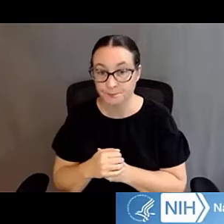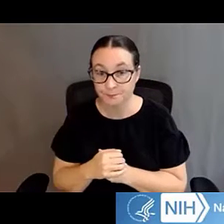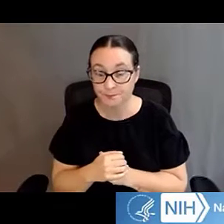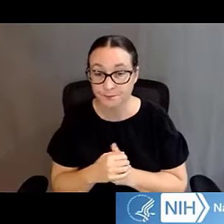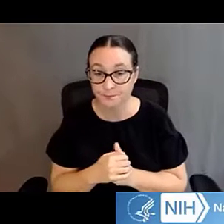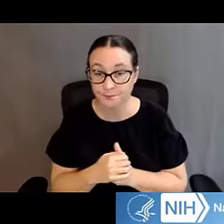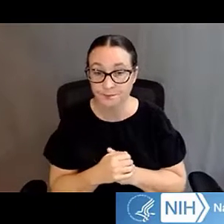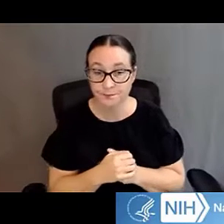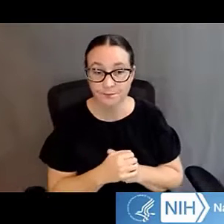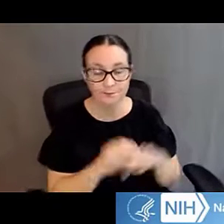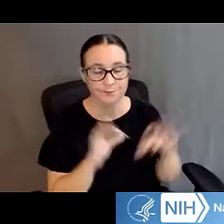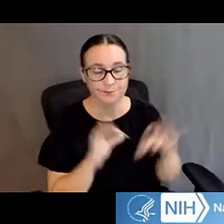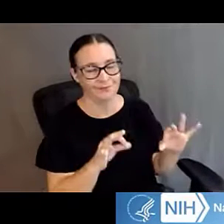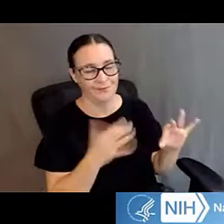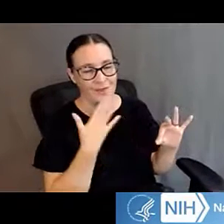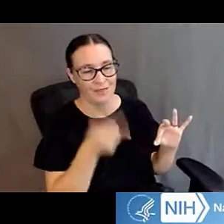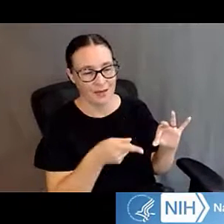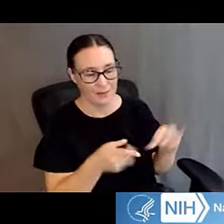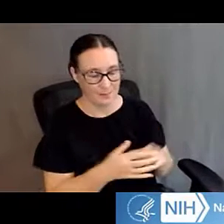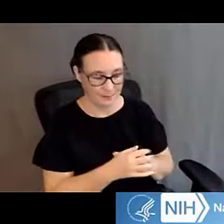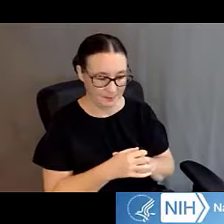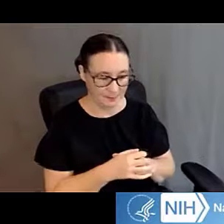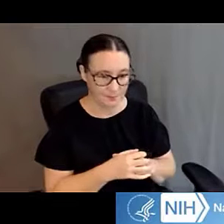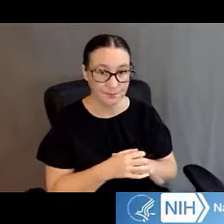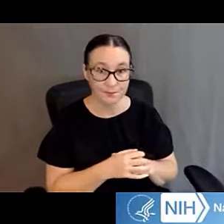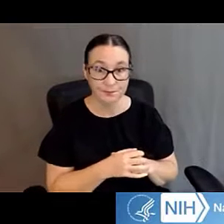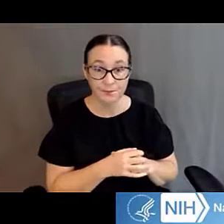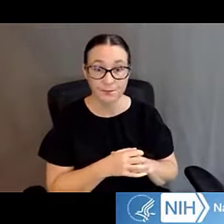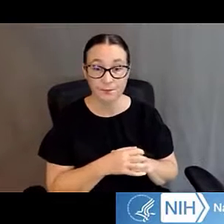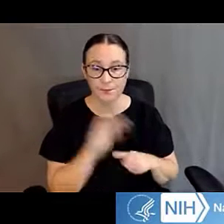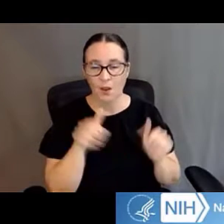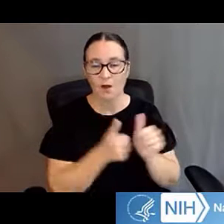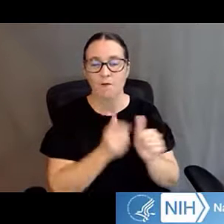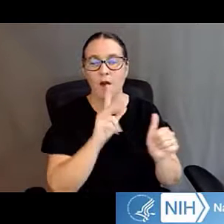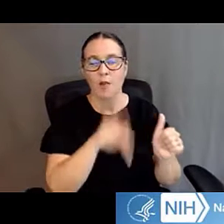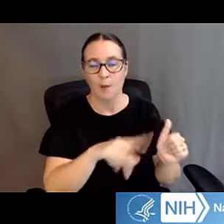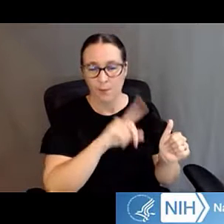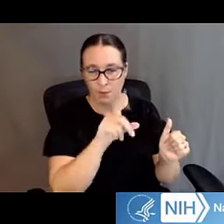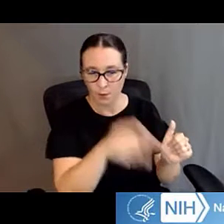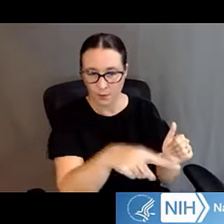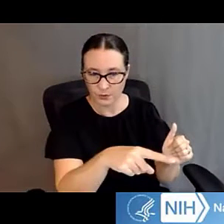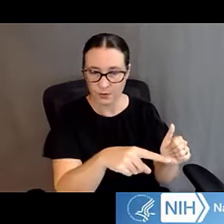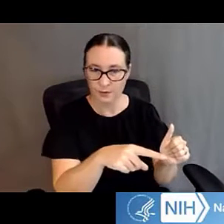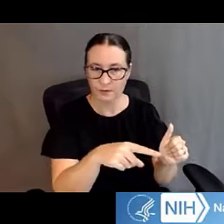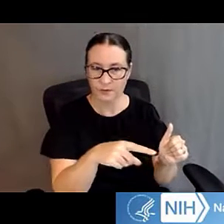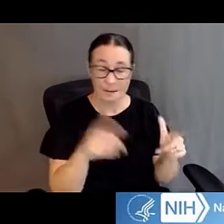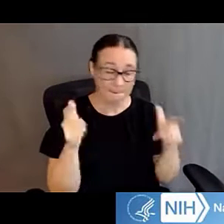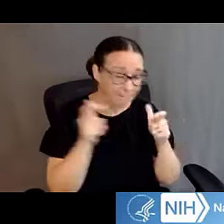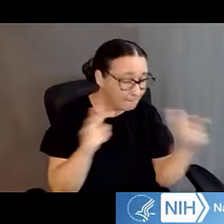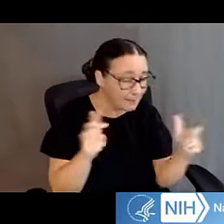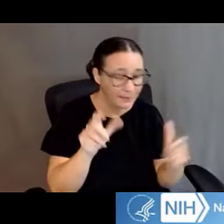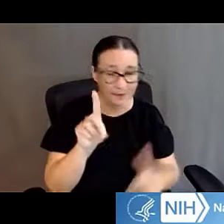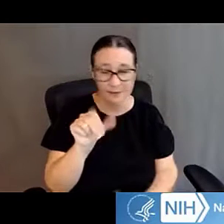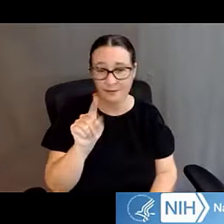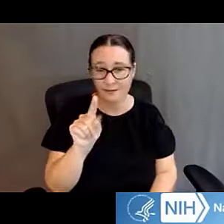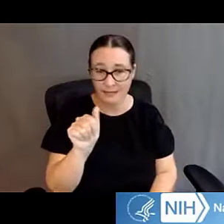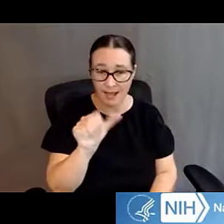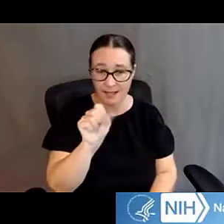Elyse Sullivan: Wonderful, thank you. A follow-on question, what about very large data sets, imaging, genomic data?